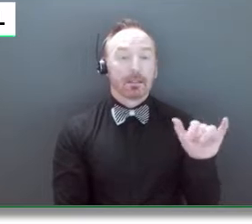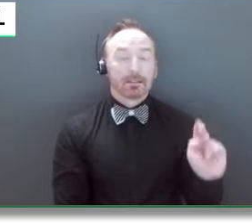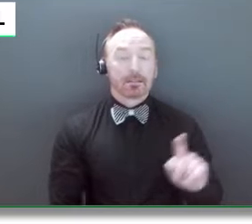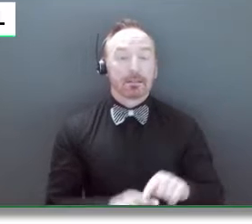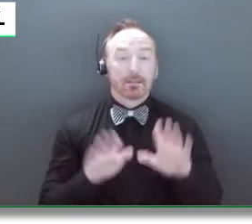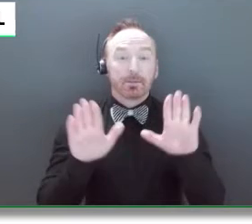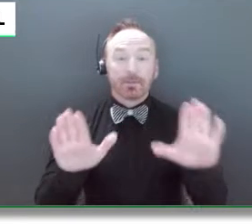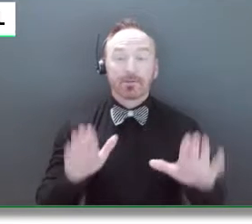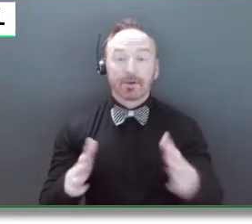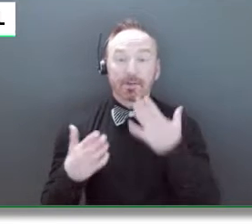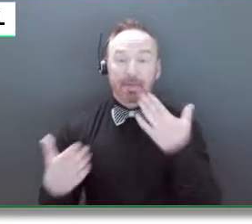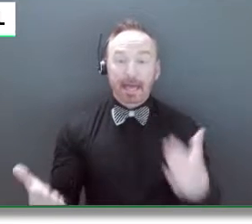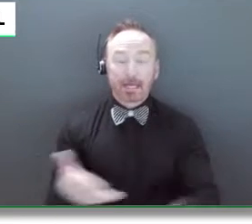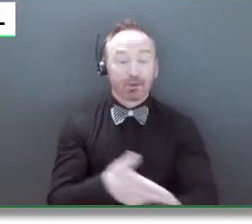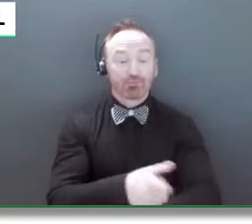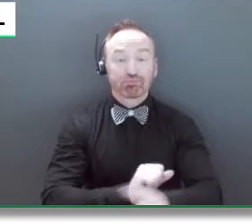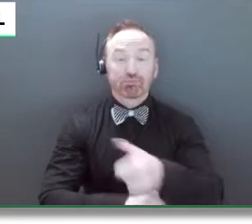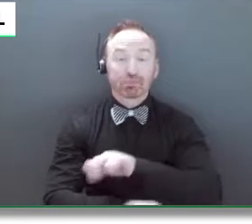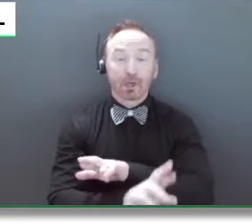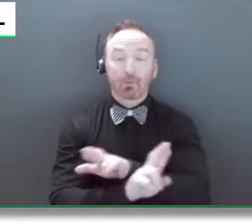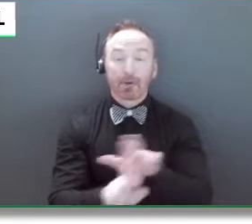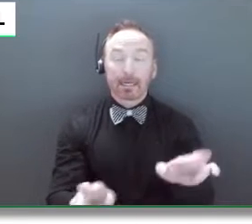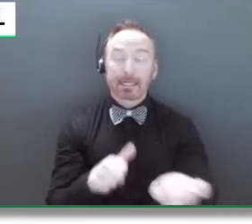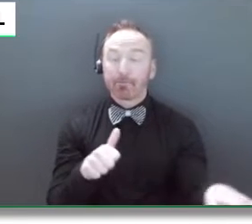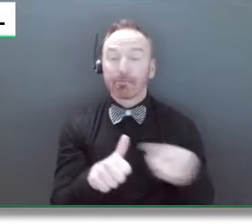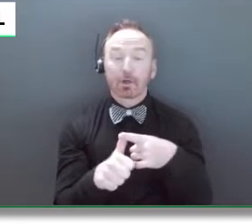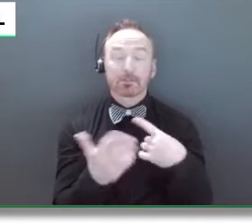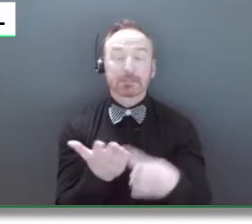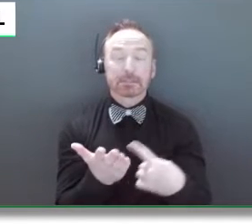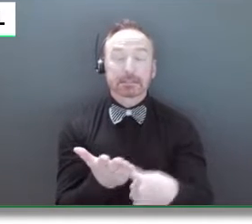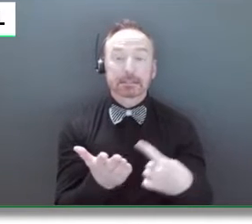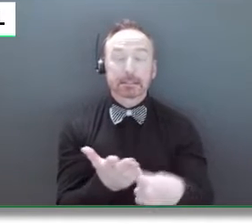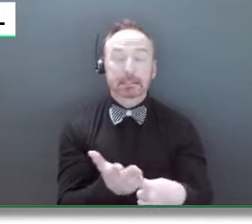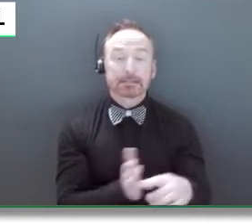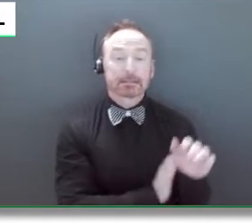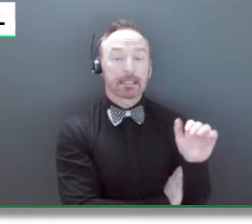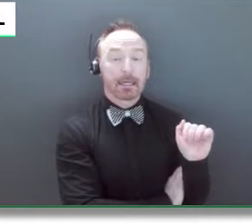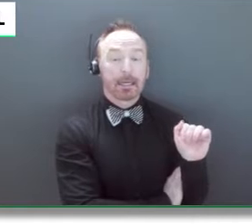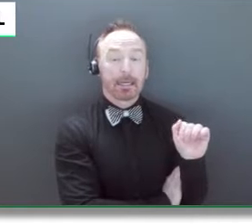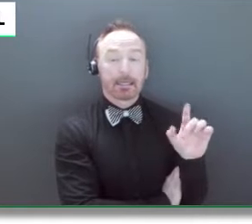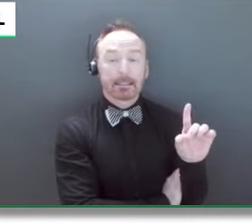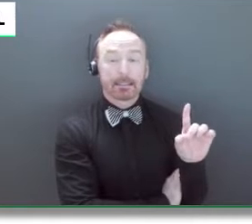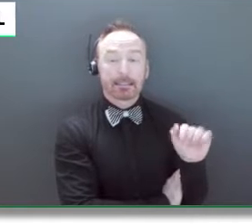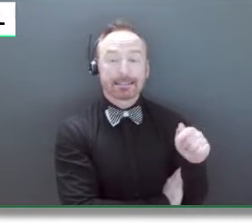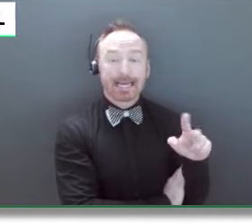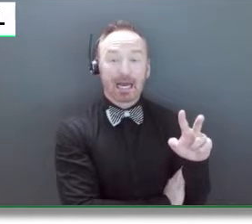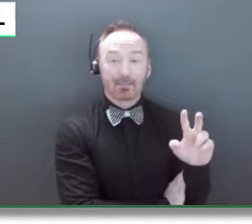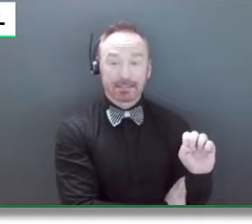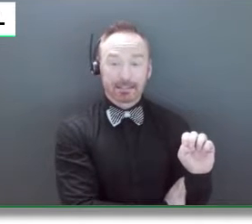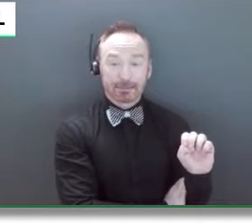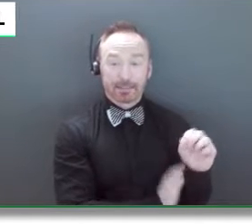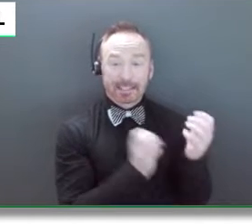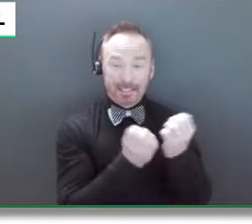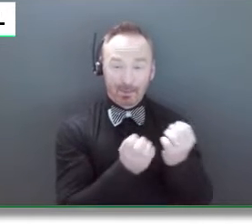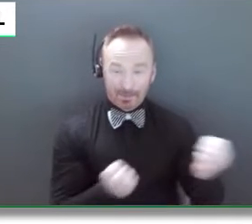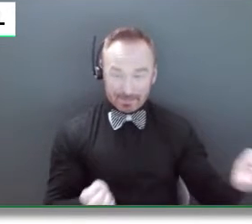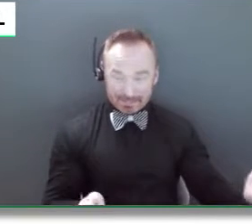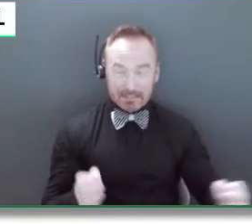Let's start off by talking about adaptive equipment. Adaptive equipment such as all-terrain wheelchairs, hippocamp, buoyancy chairs